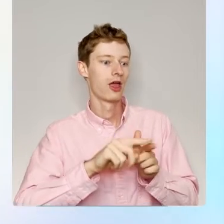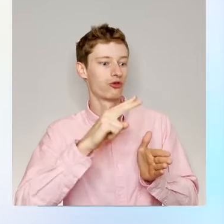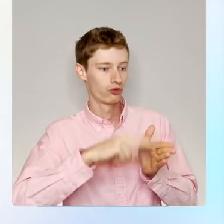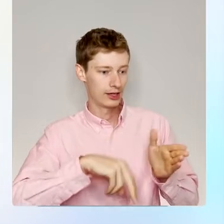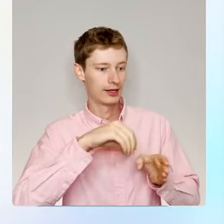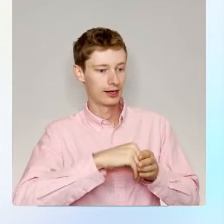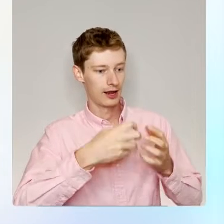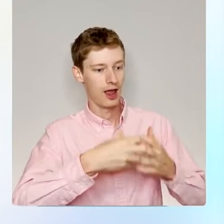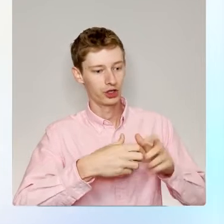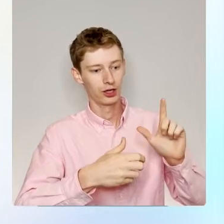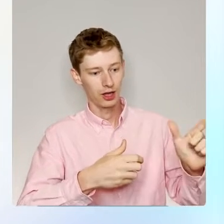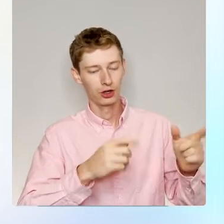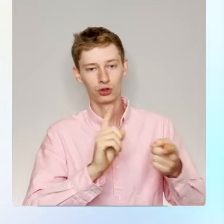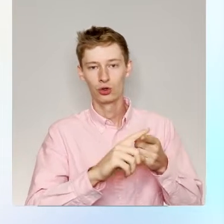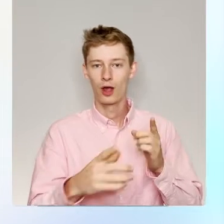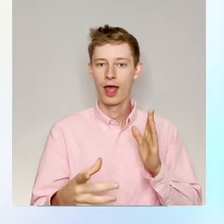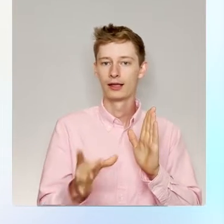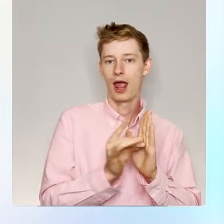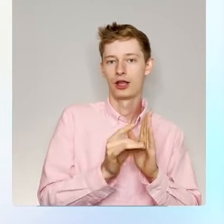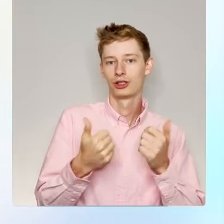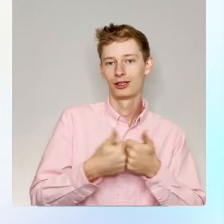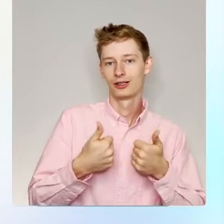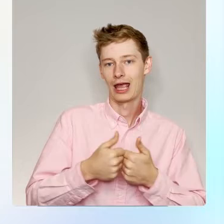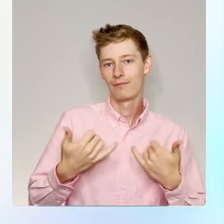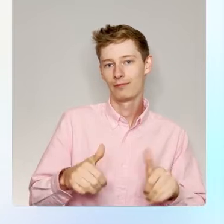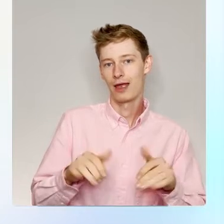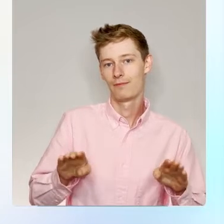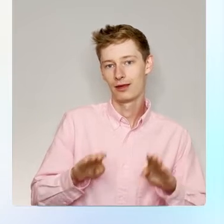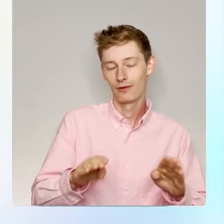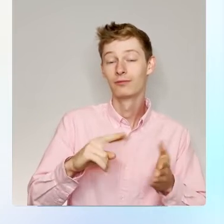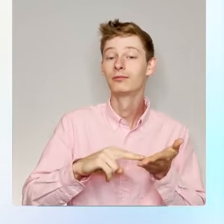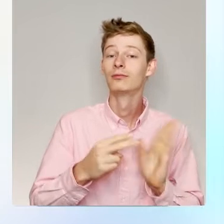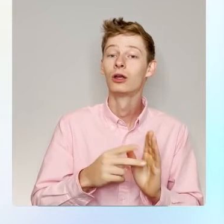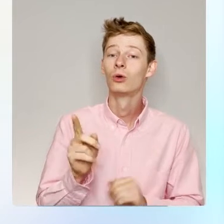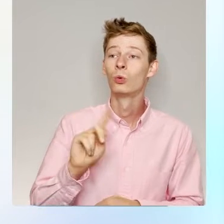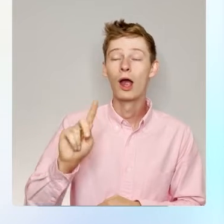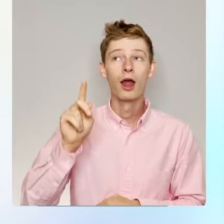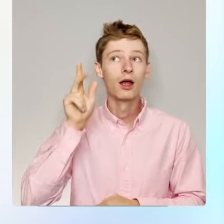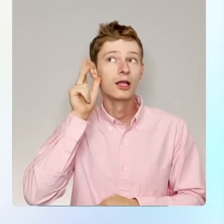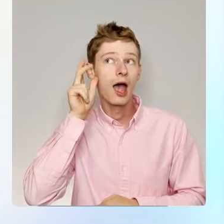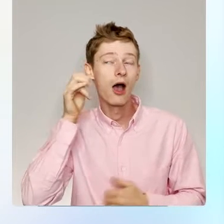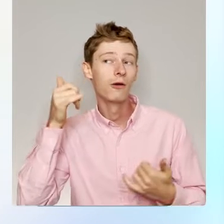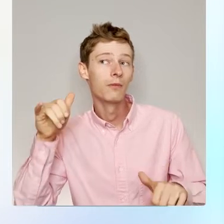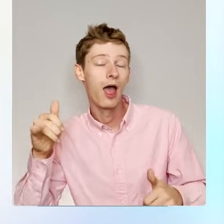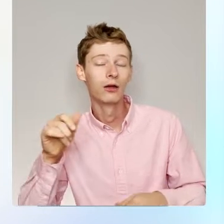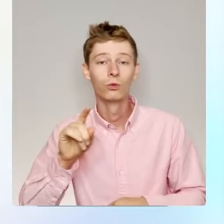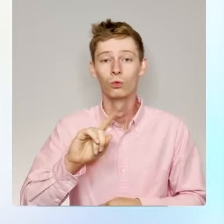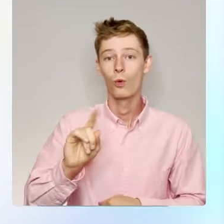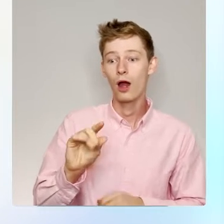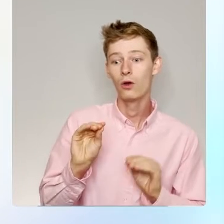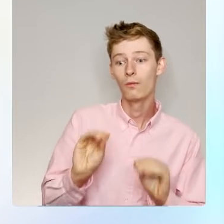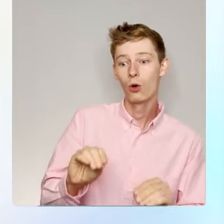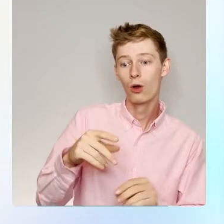We also used Blender scripting to generate some of those gameplay objects ahead of time. Shown here is a snippet of a script that we used